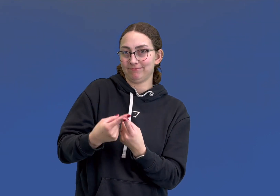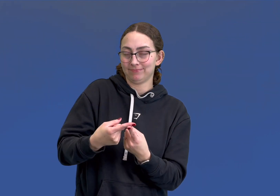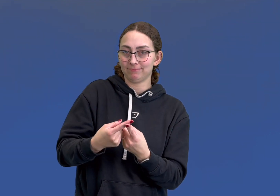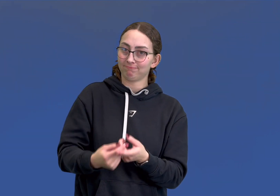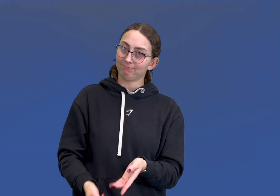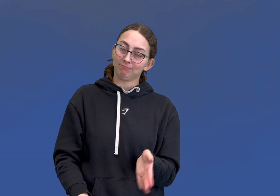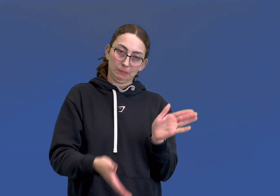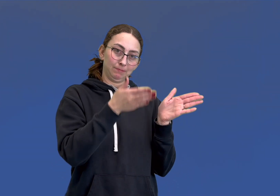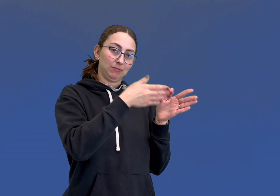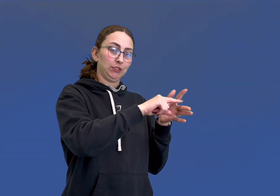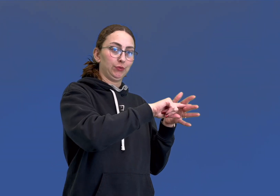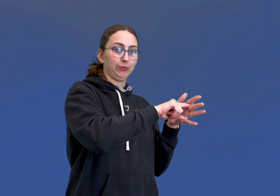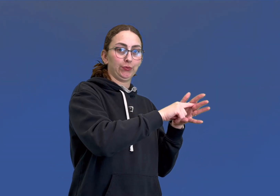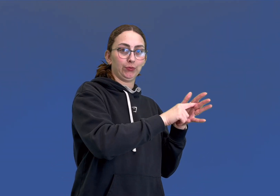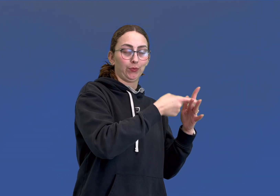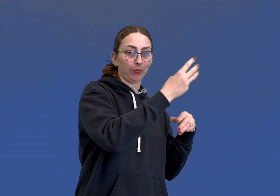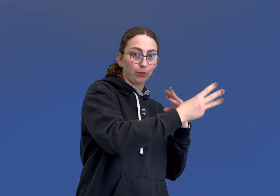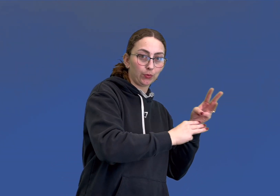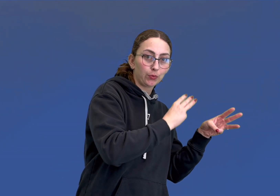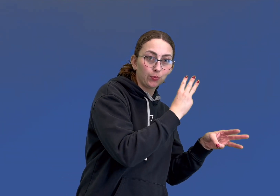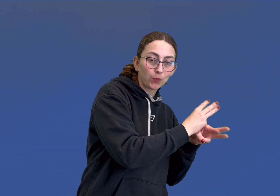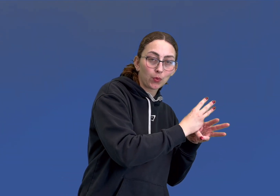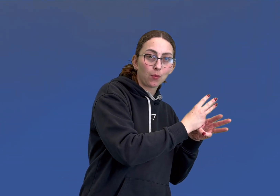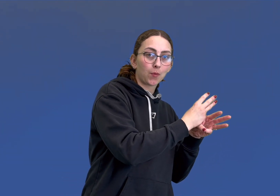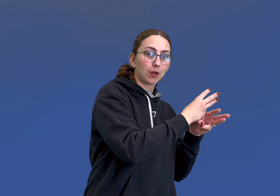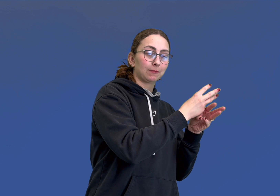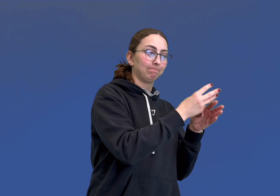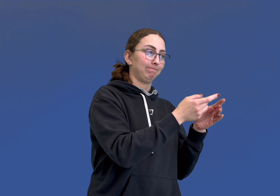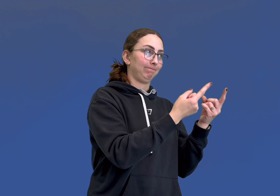The stories starts at the beginning of the world